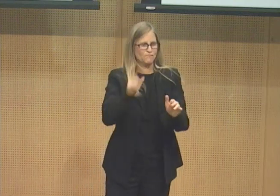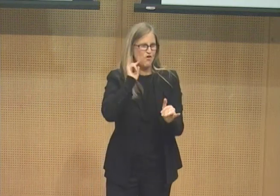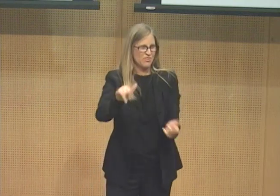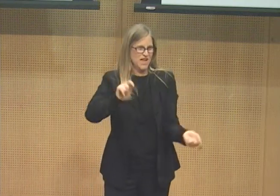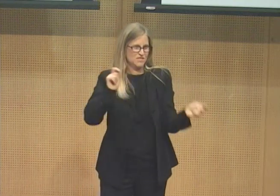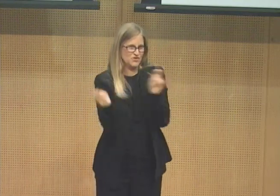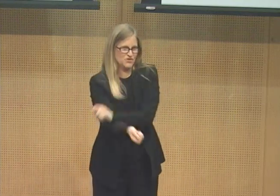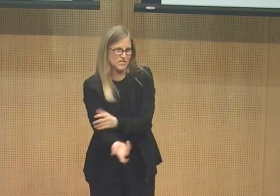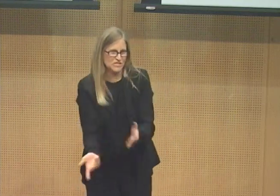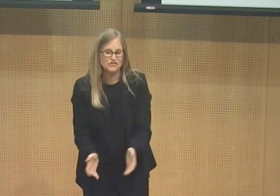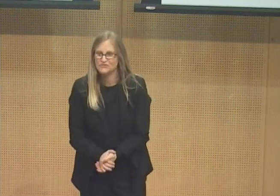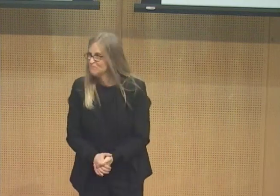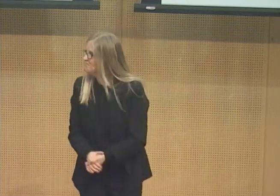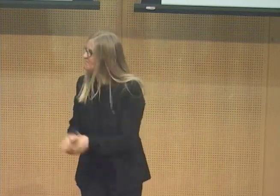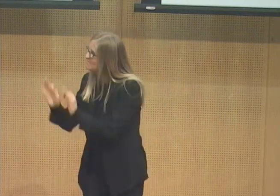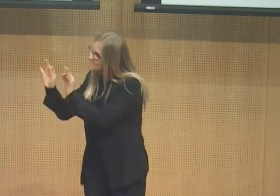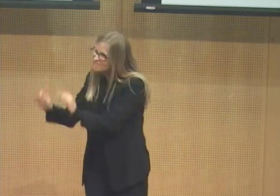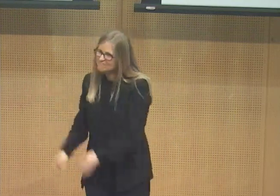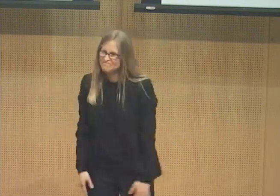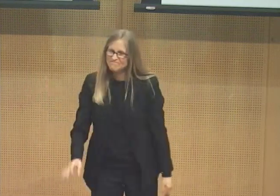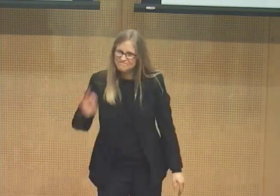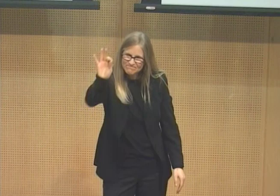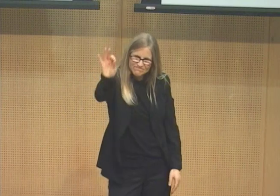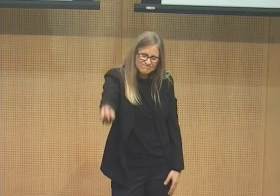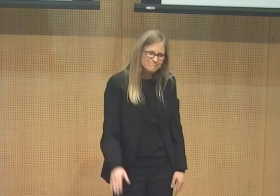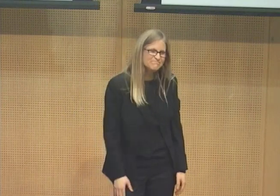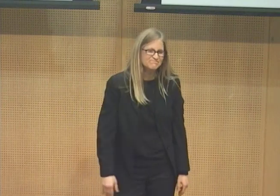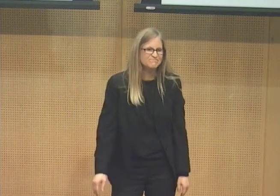a first step in working together and creating change.